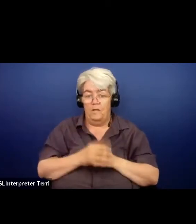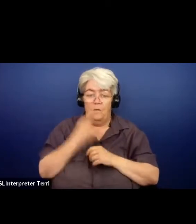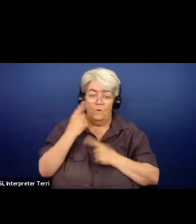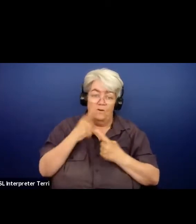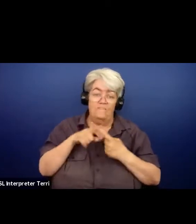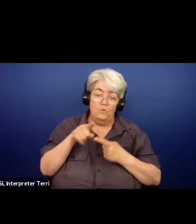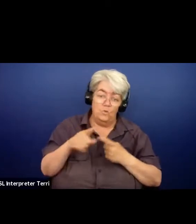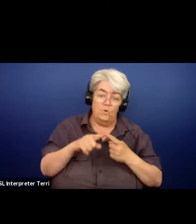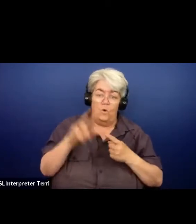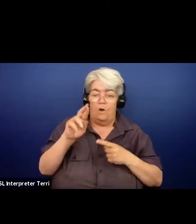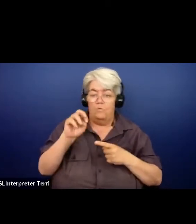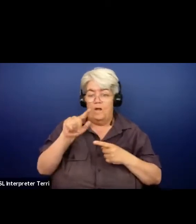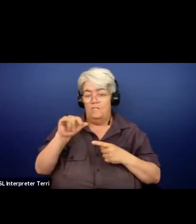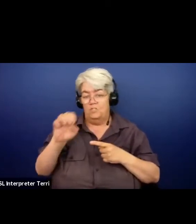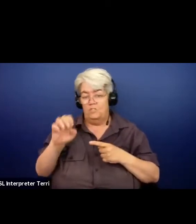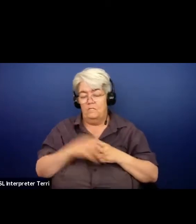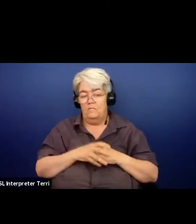or someone could answer before we jump